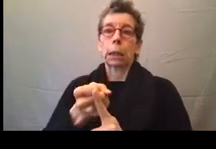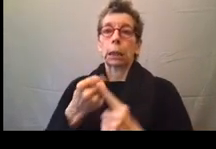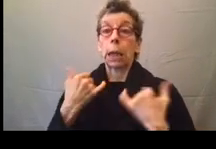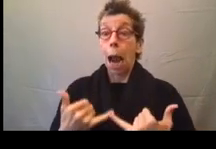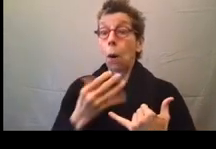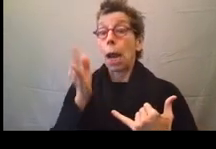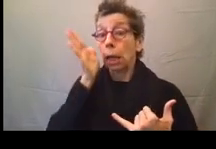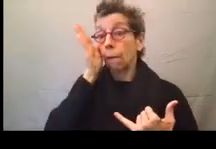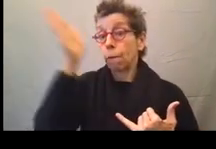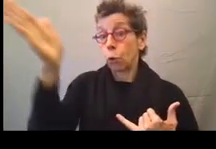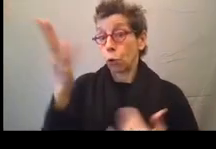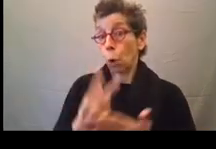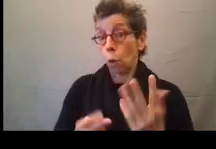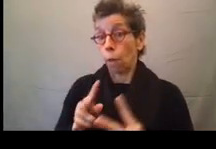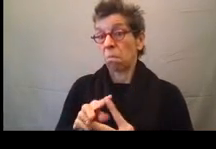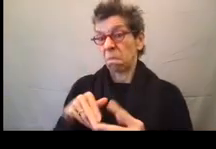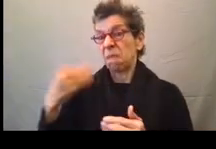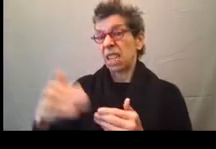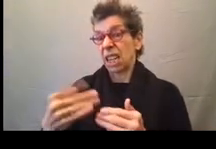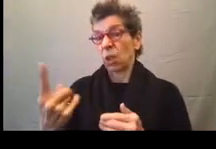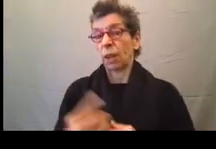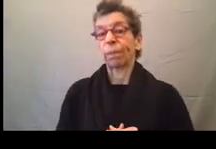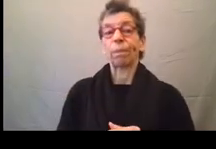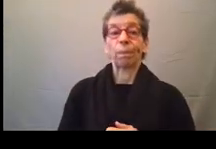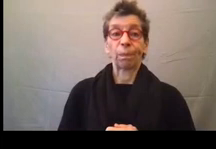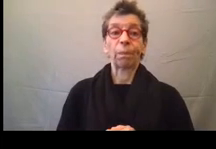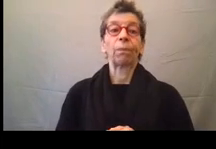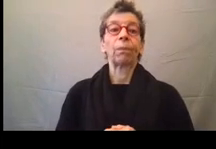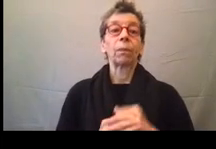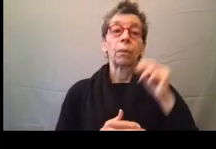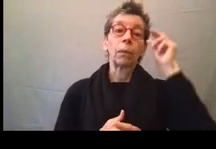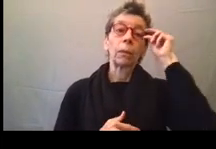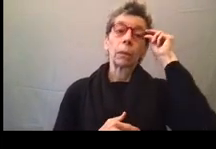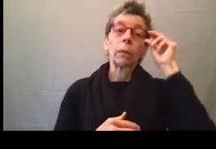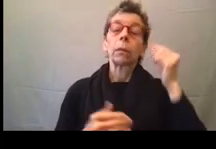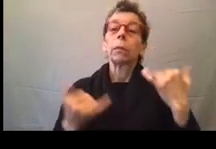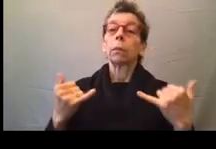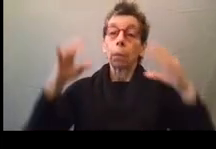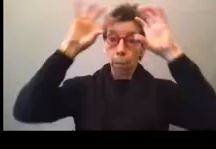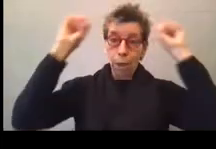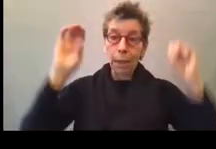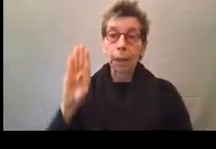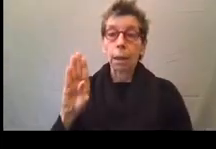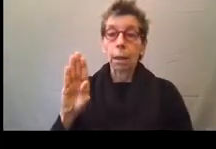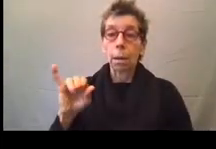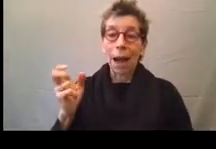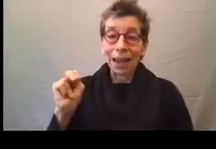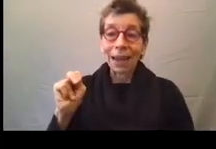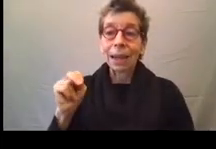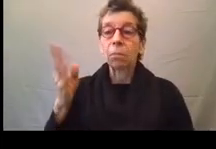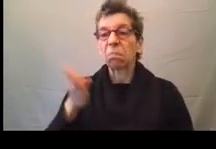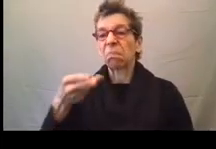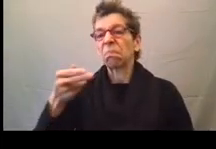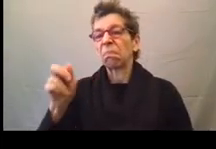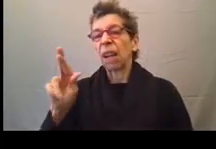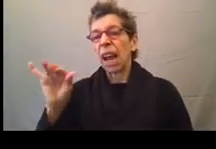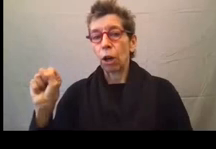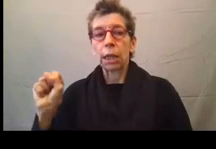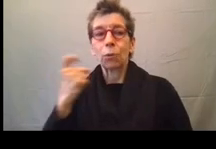future. Next slide. So, the Biden Harris administration recently introduced the American Jobs Plan